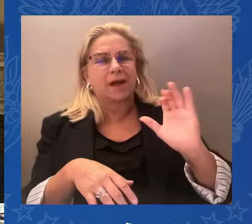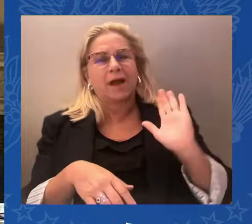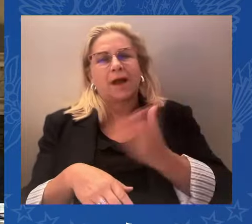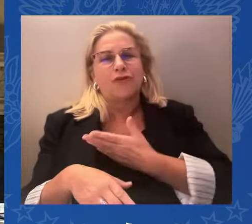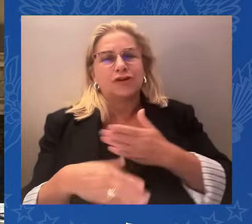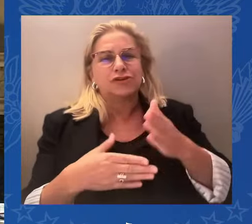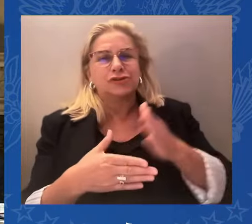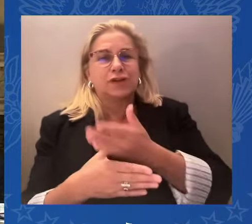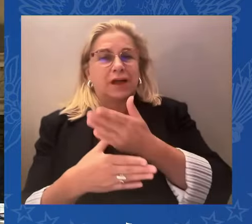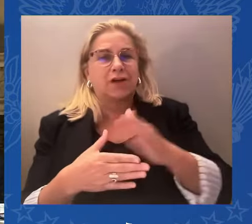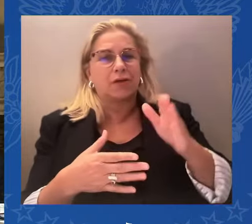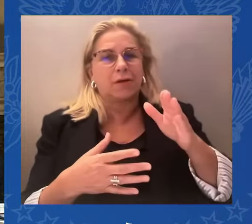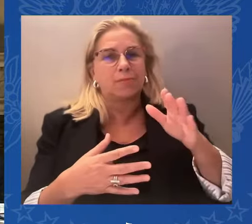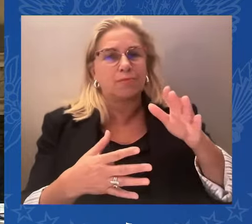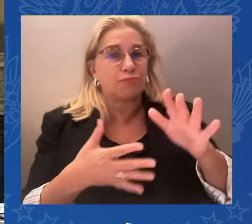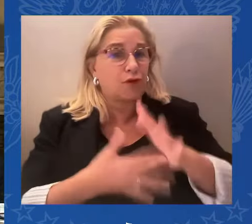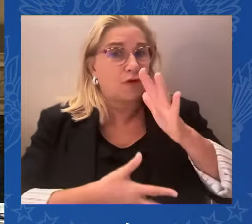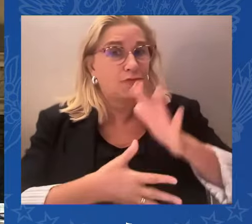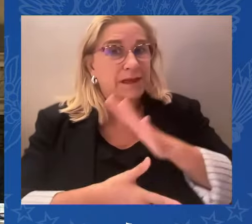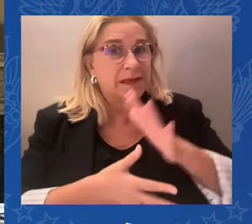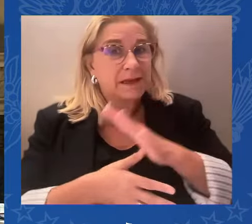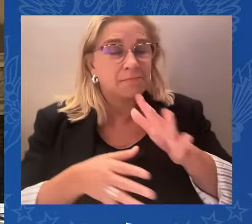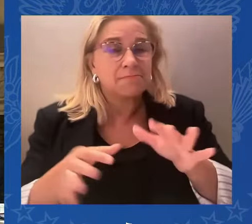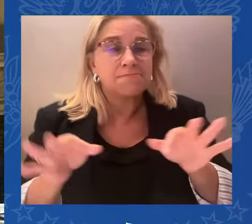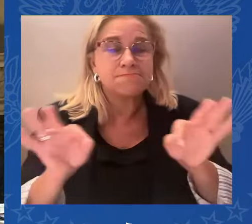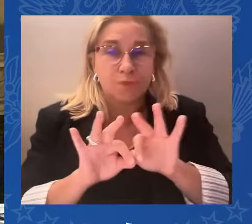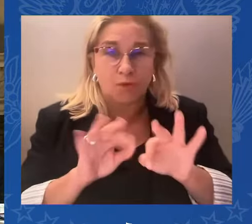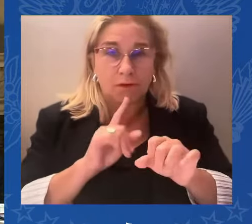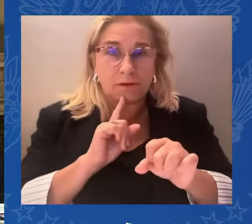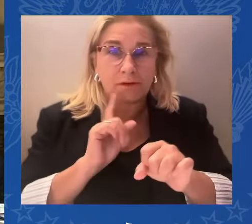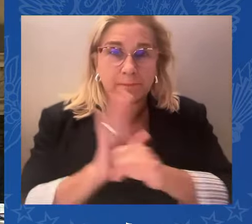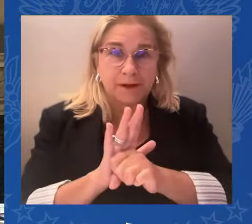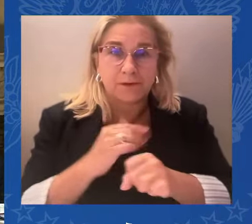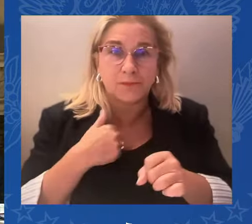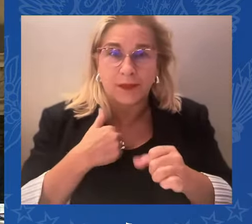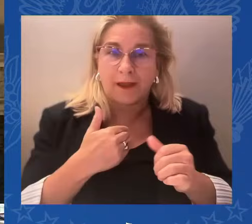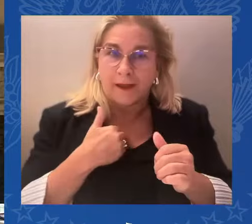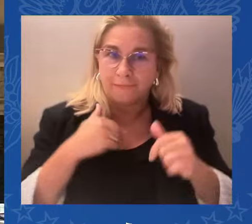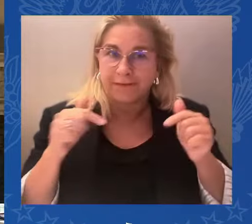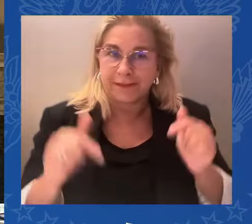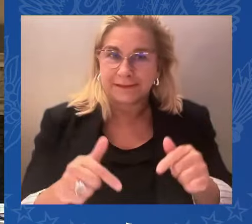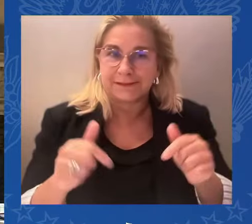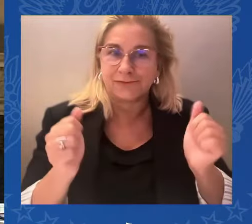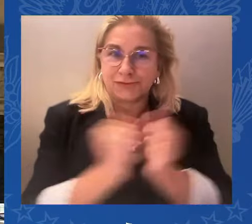We have together taken several positive